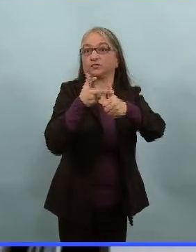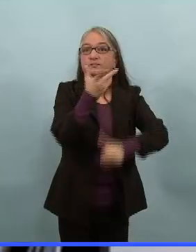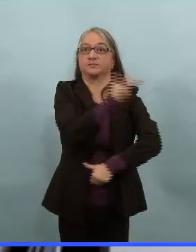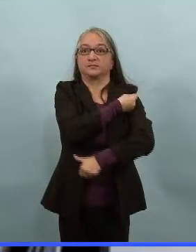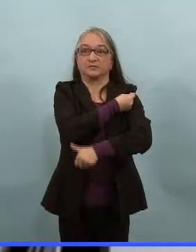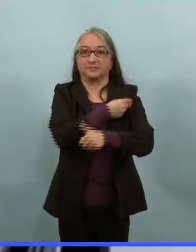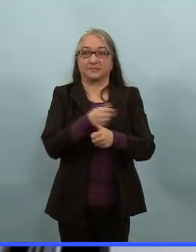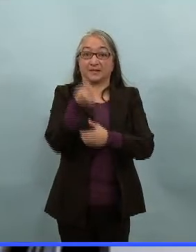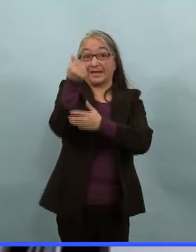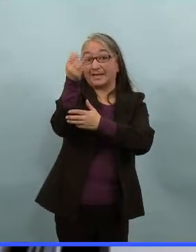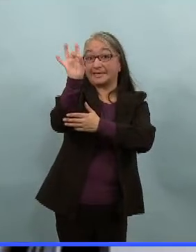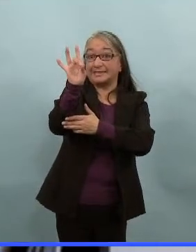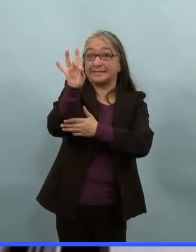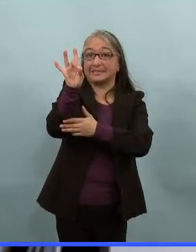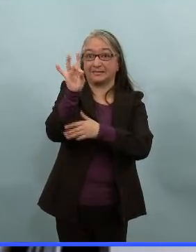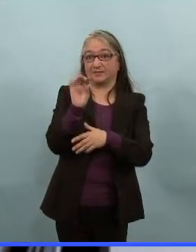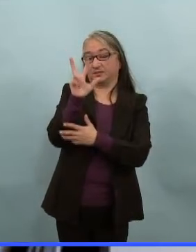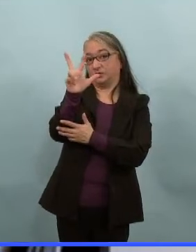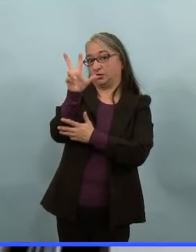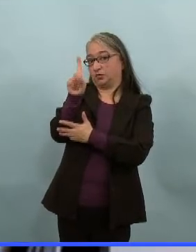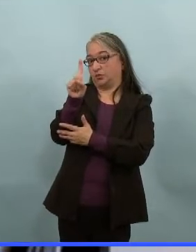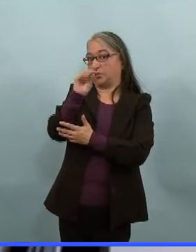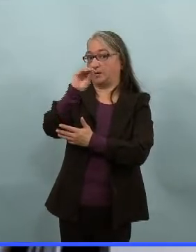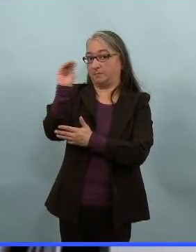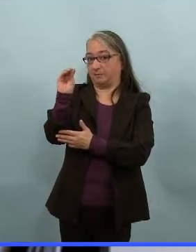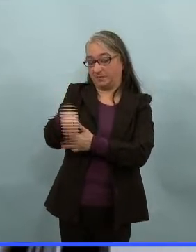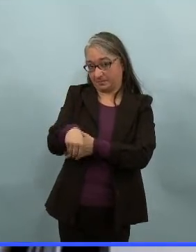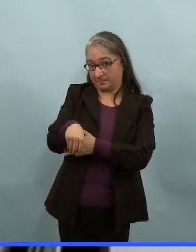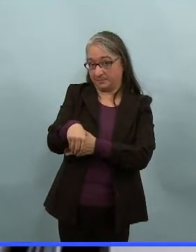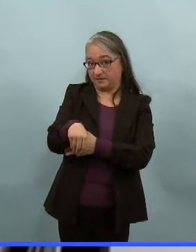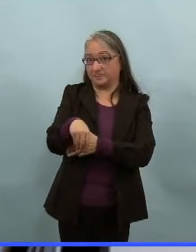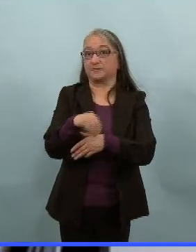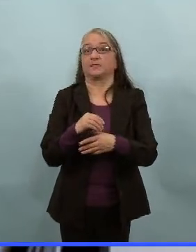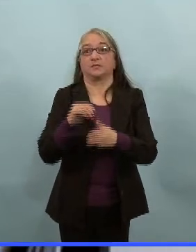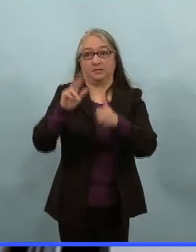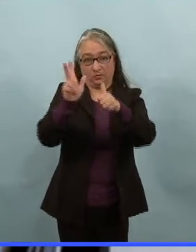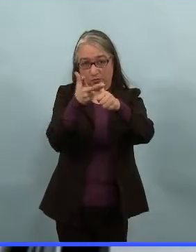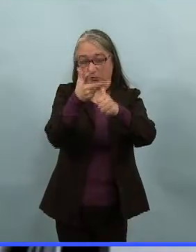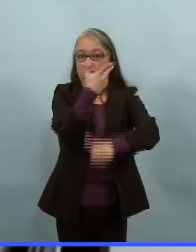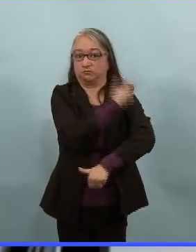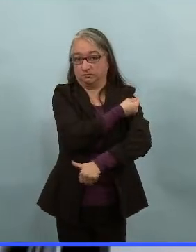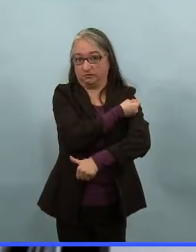of 18 plus uh have received a third dose so just wanted to make sure that uh i believe